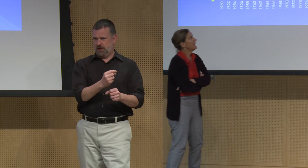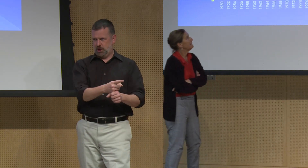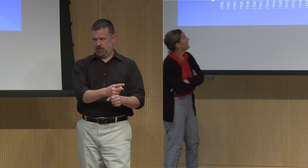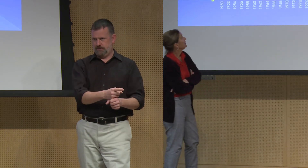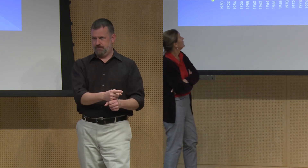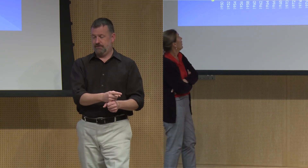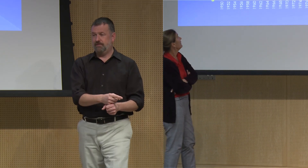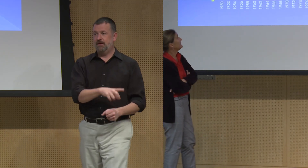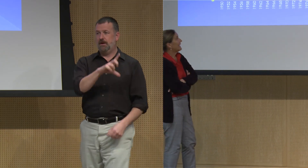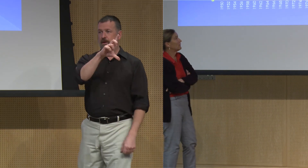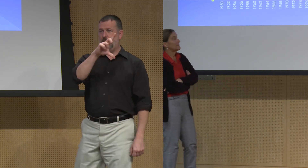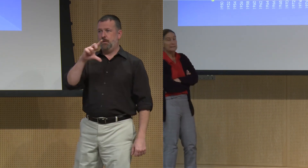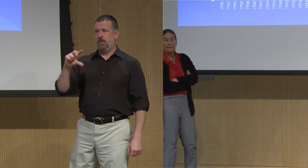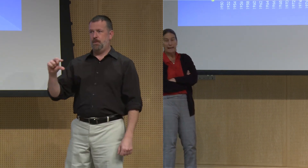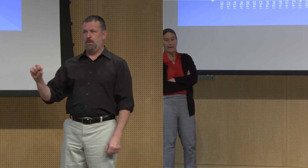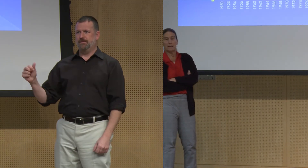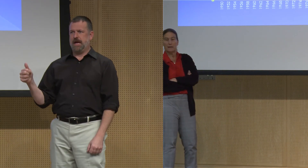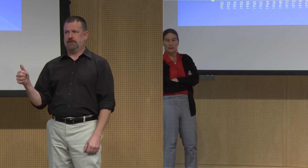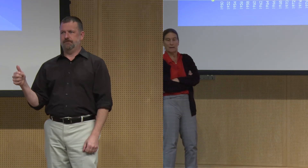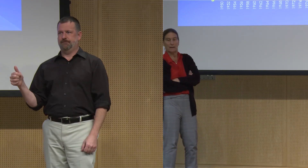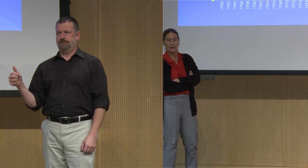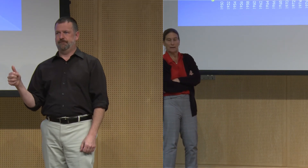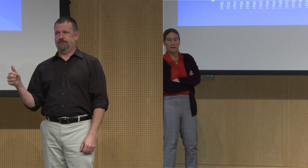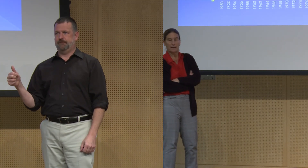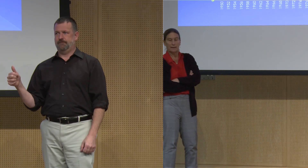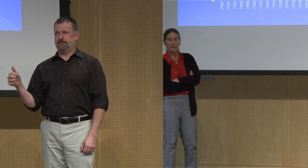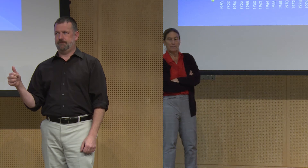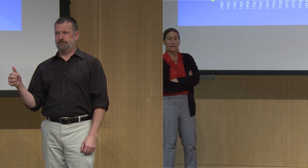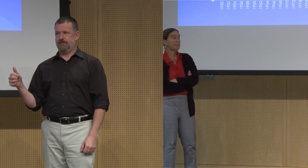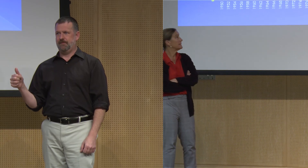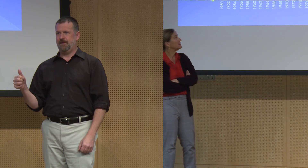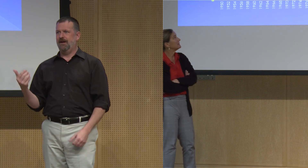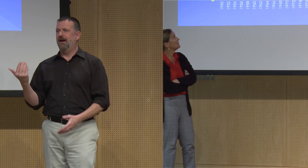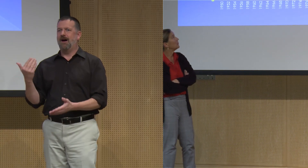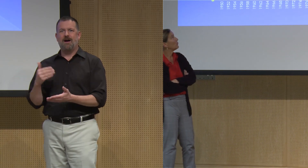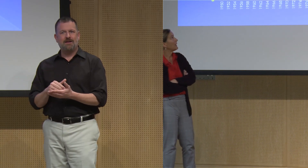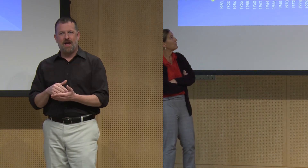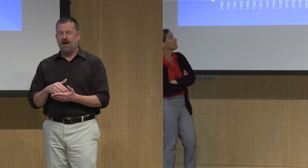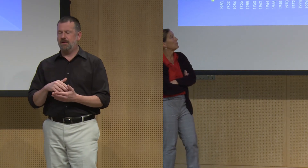THAT HAS FALLEN DOWN TO 10. AGAIN, THIS IS AN INCREDIBLE